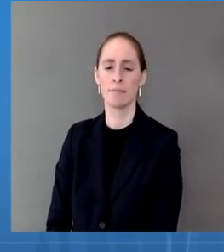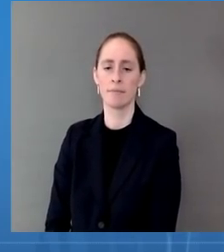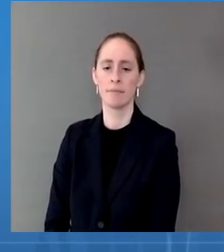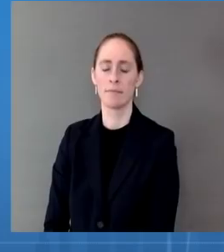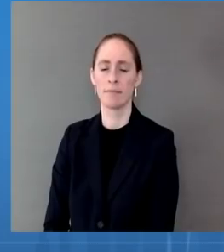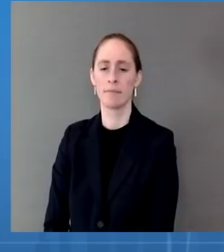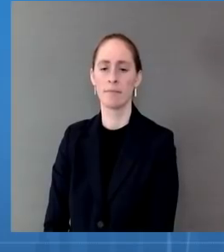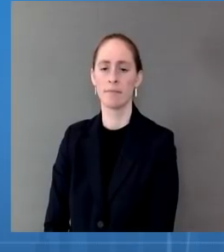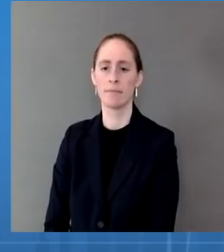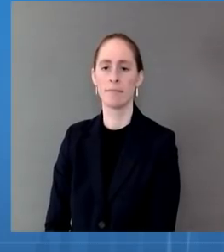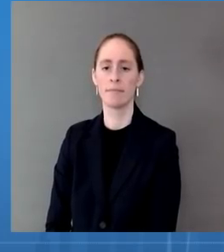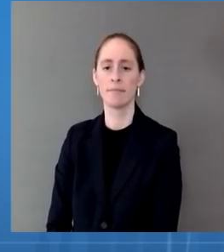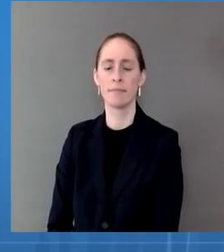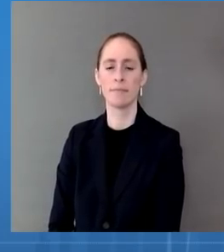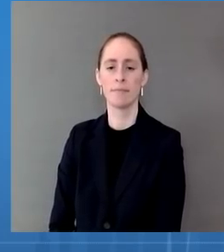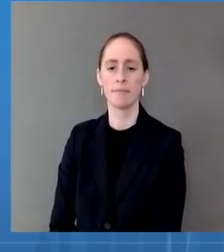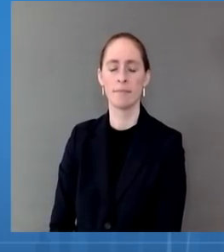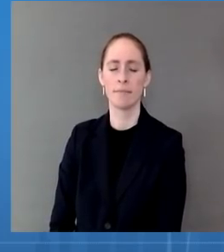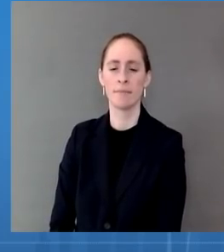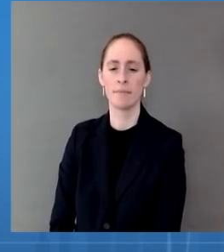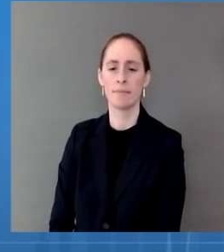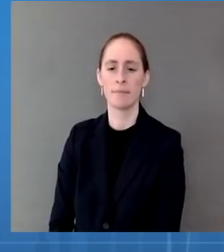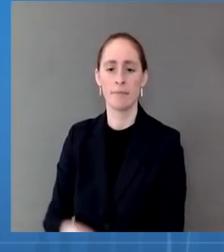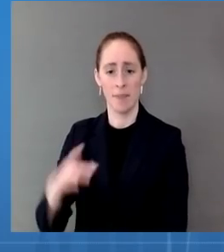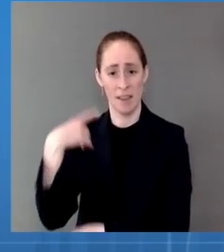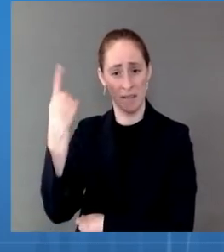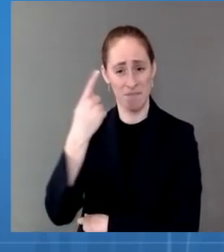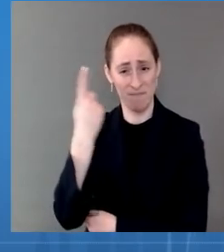Where do you see this going as they get older?